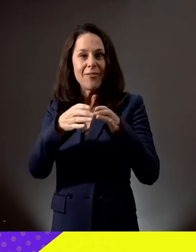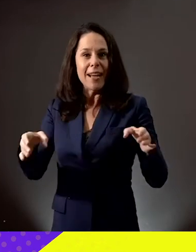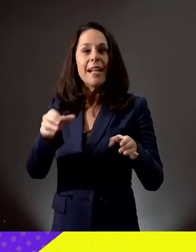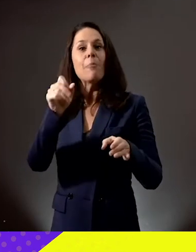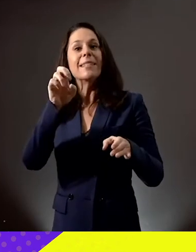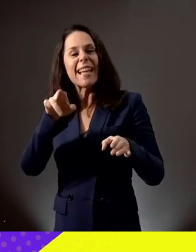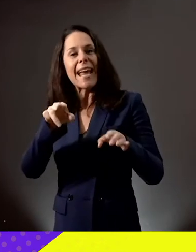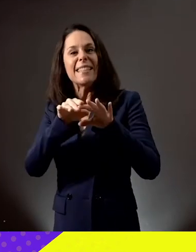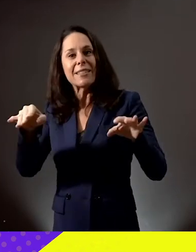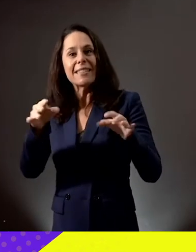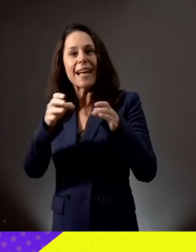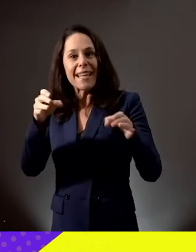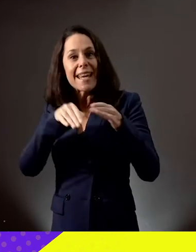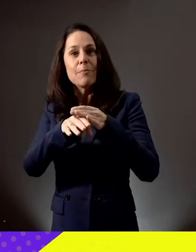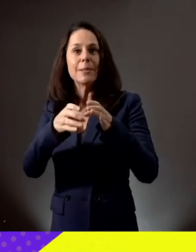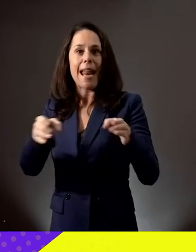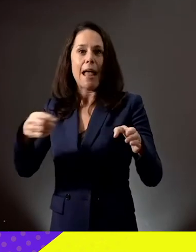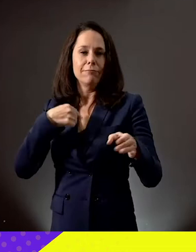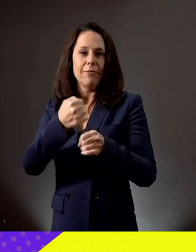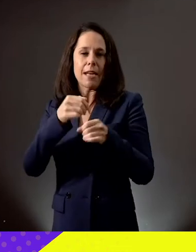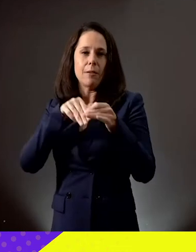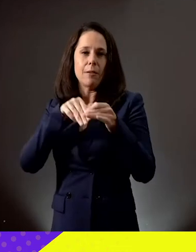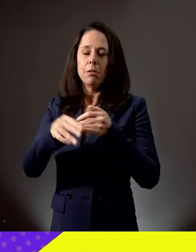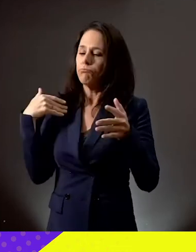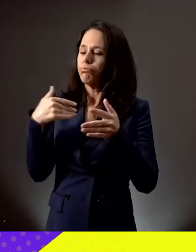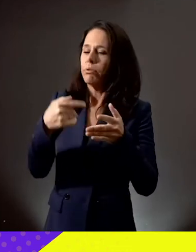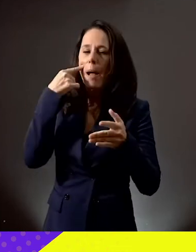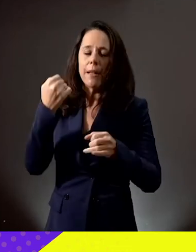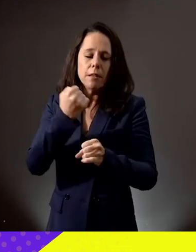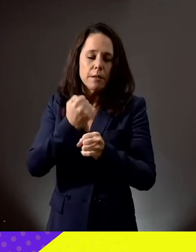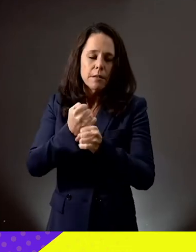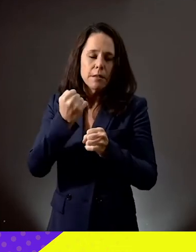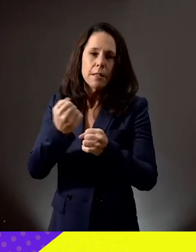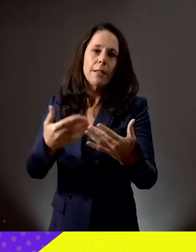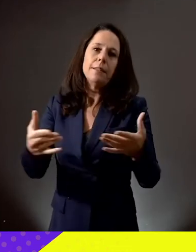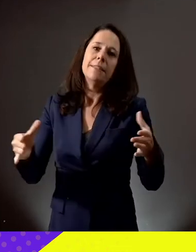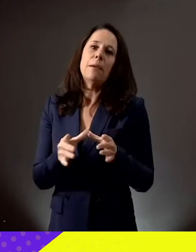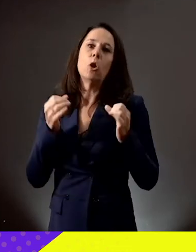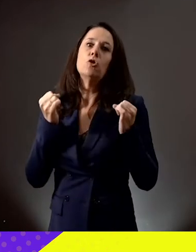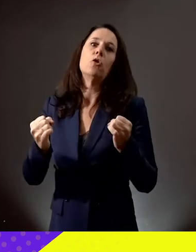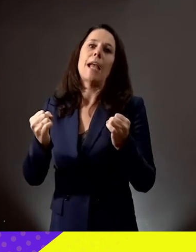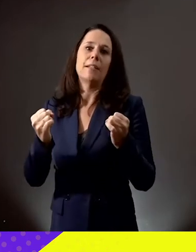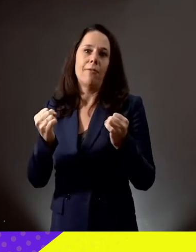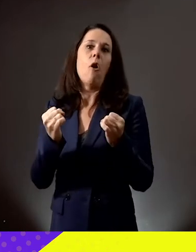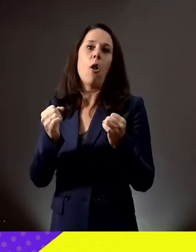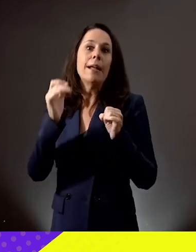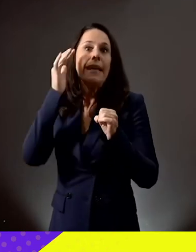And our team has been working hard... to make this a successful and inspiring day for you.